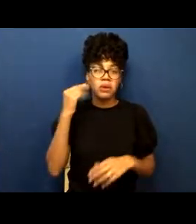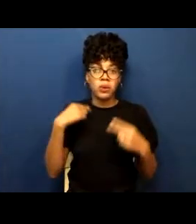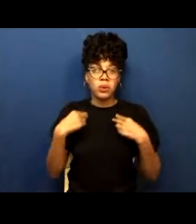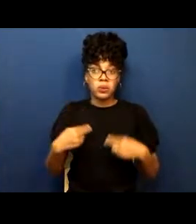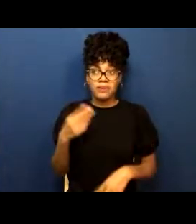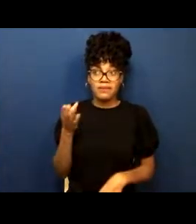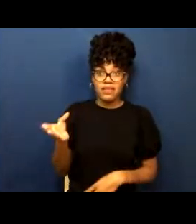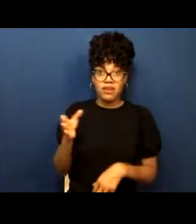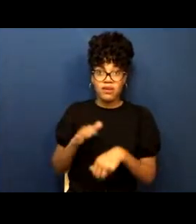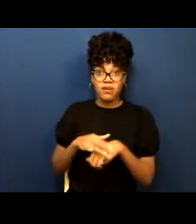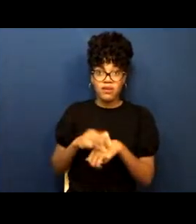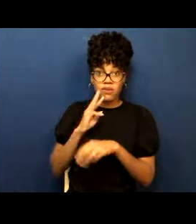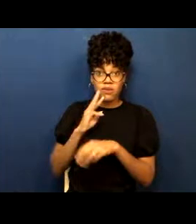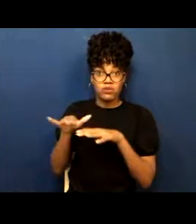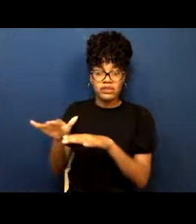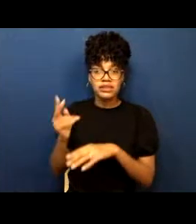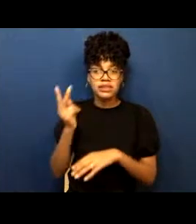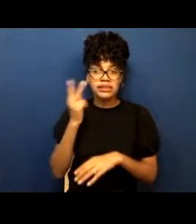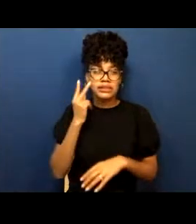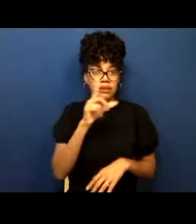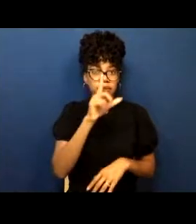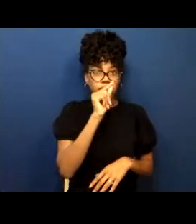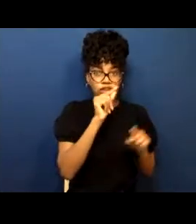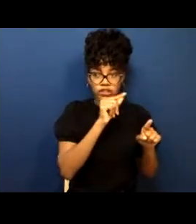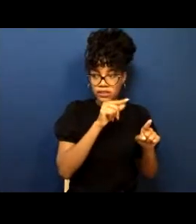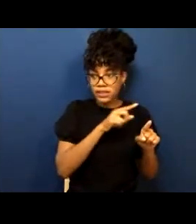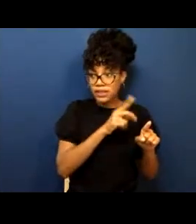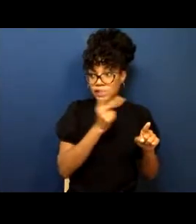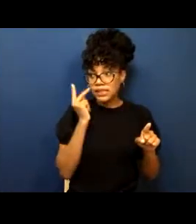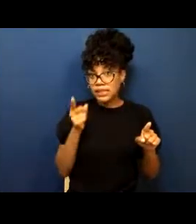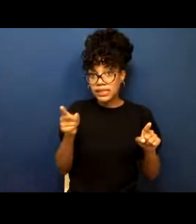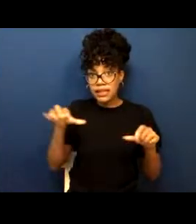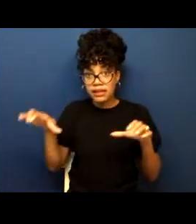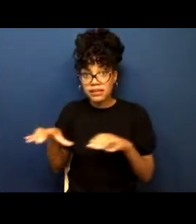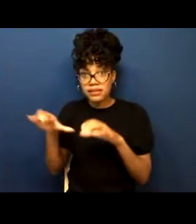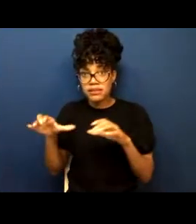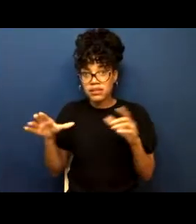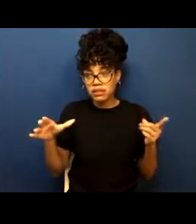And better understand what activities seabirds might be running into on the ocean. Next slide.